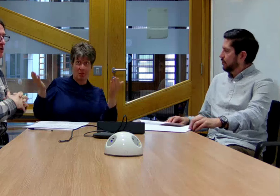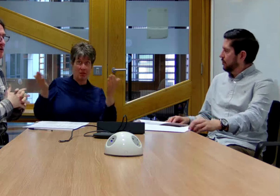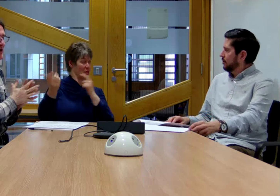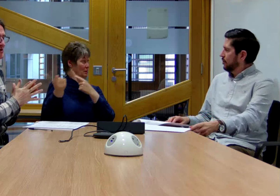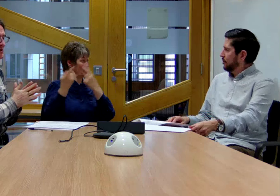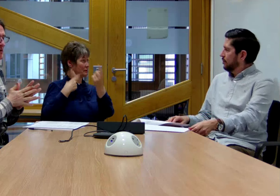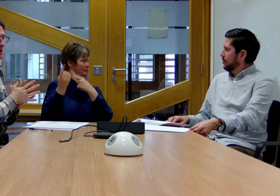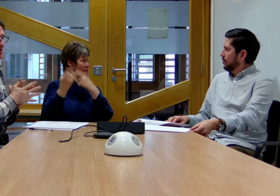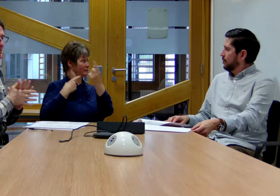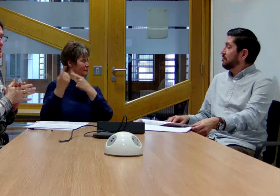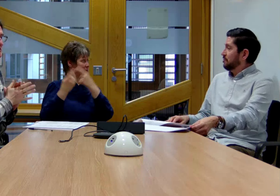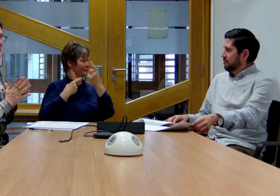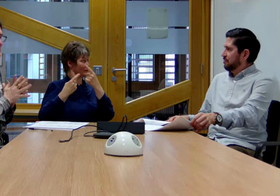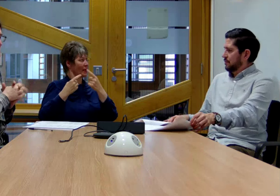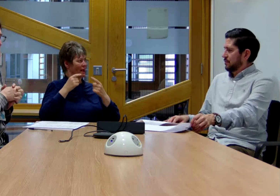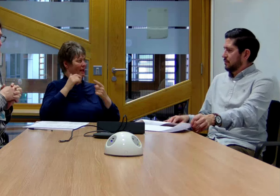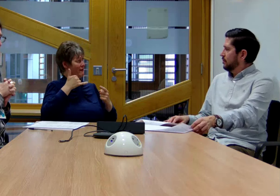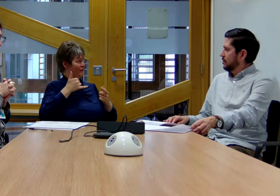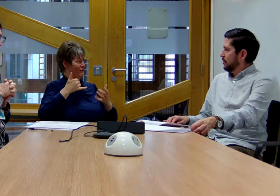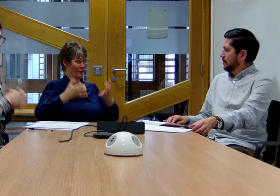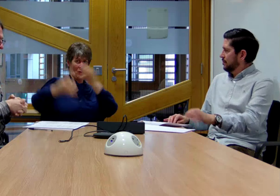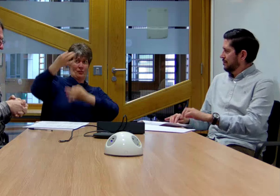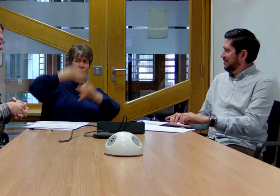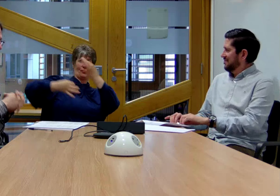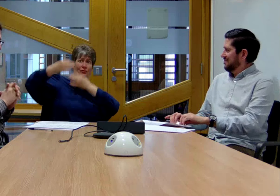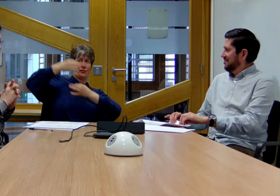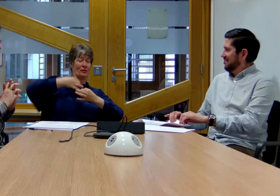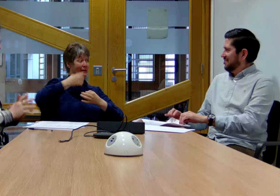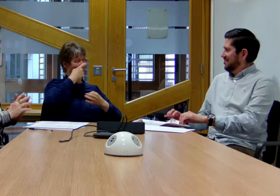we'll go to the question and answer and we can maybe go over the hour to a quarter past